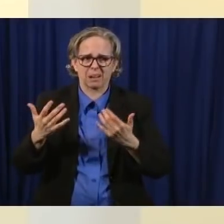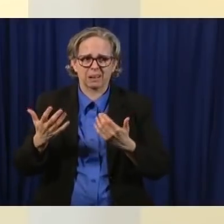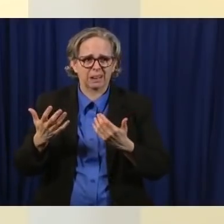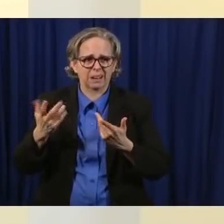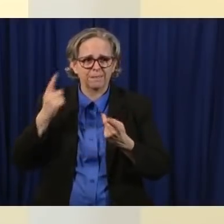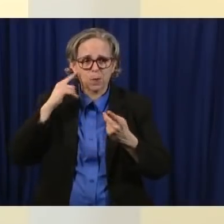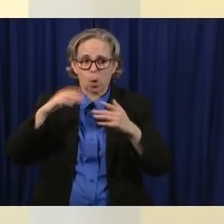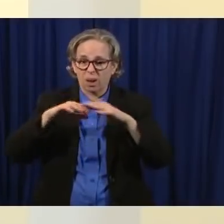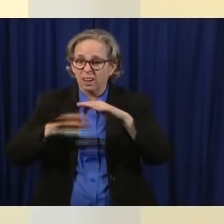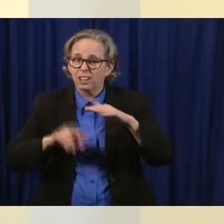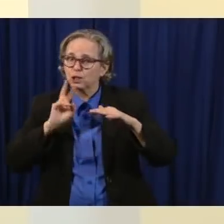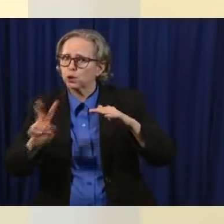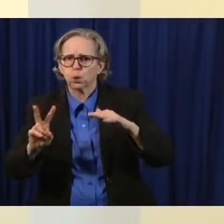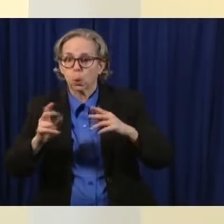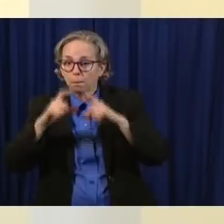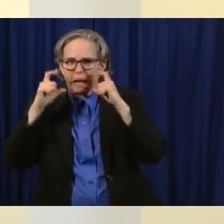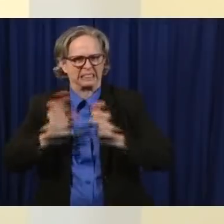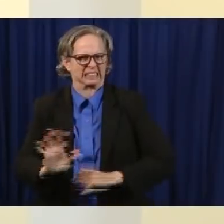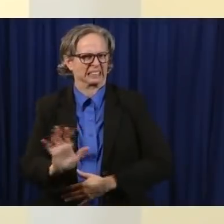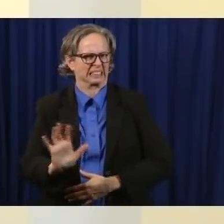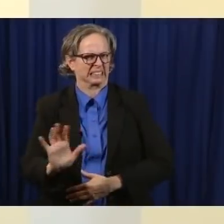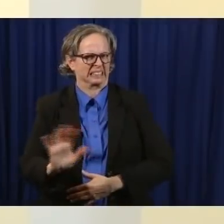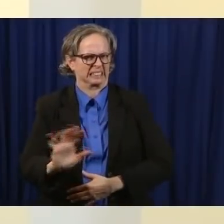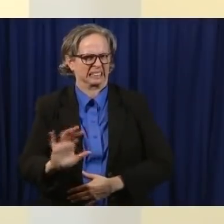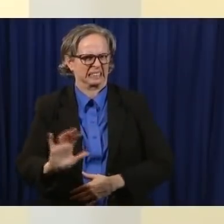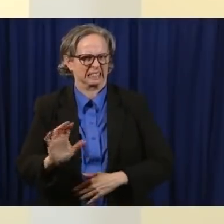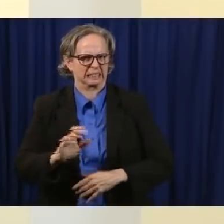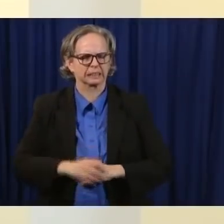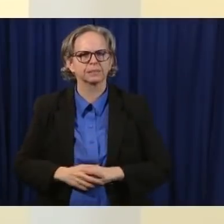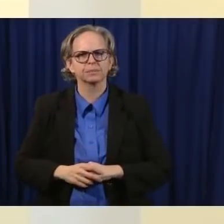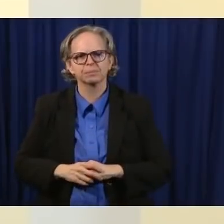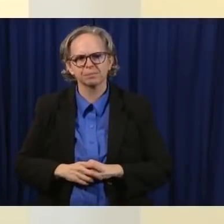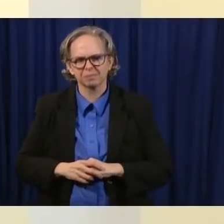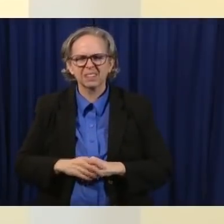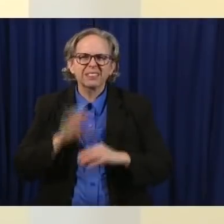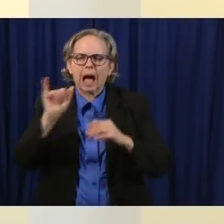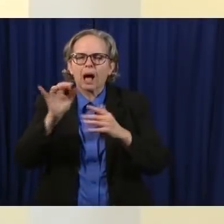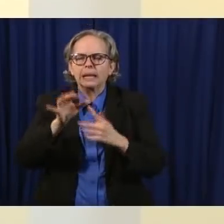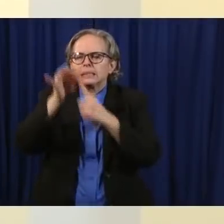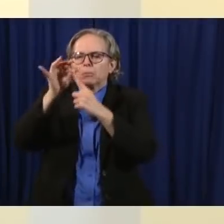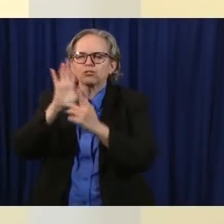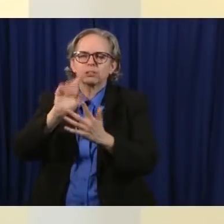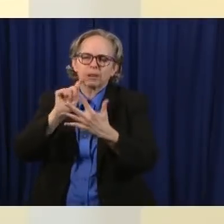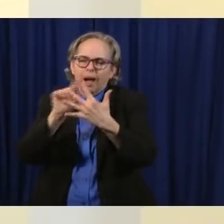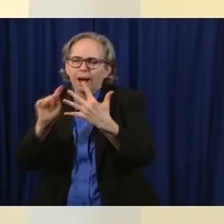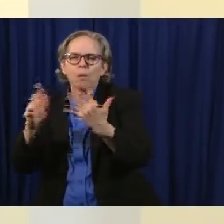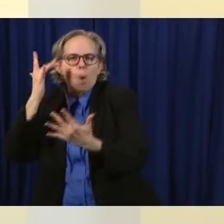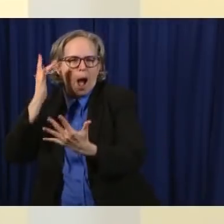HEALTH REASONS FOLKS WITH SENSITIVITY ISSUES. WE DEFINITELY IT'S NOT TYPICALLY RECOMMENDED UNDER THE